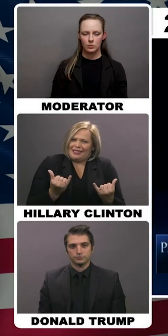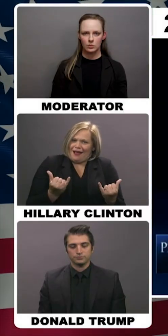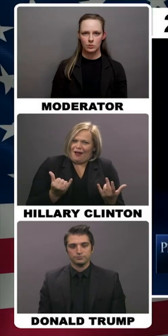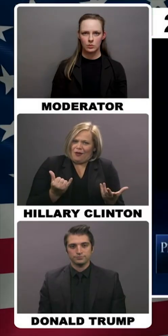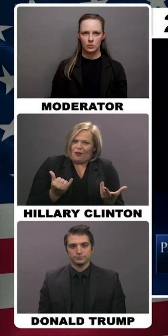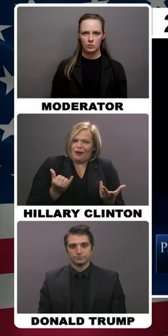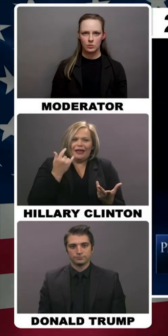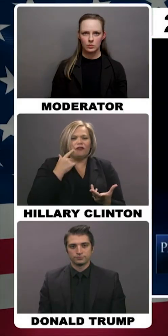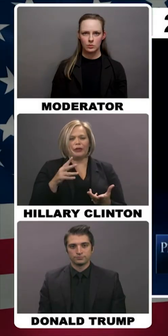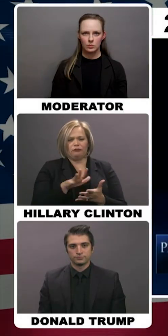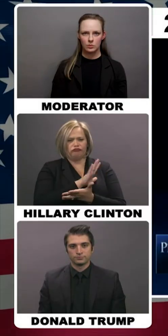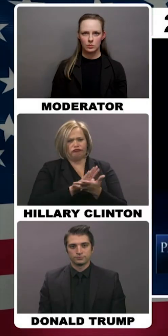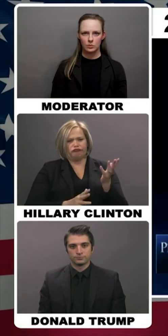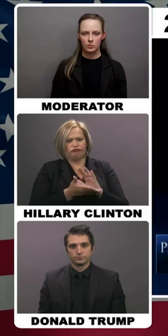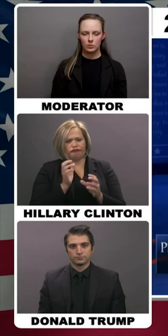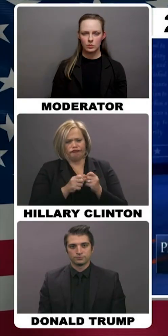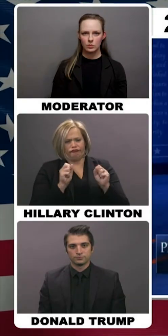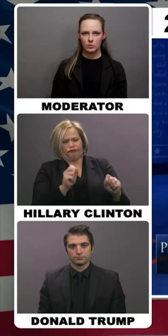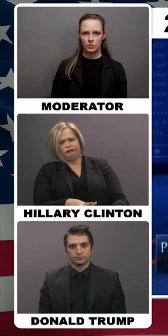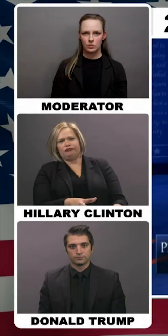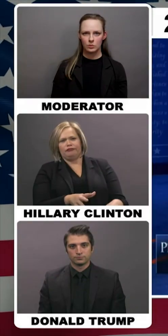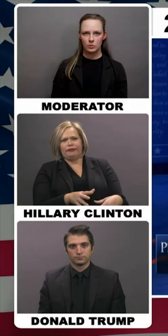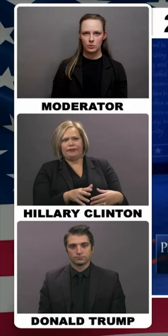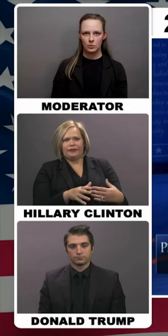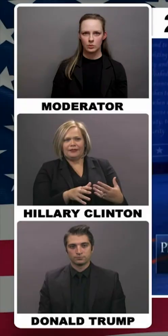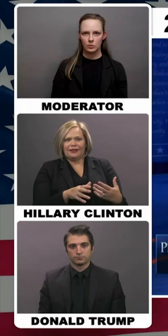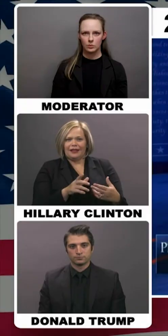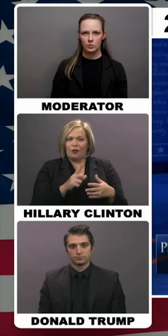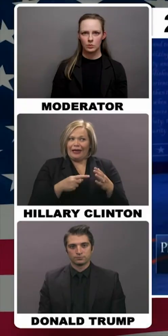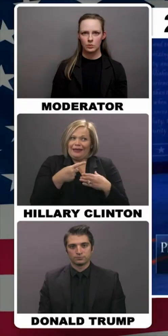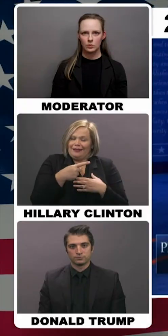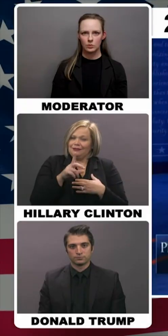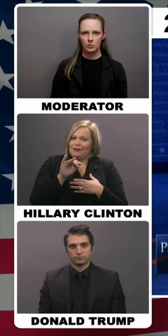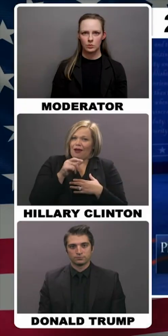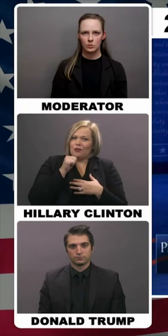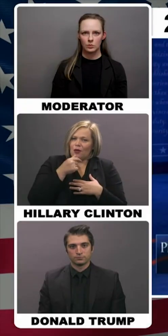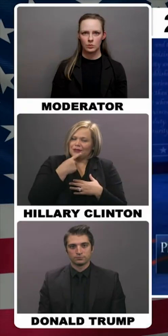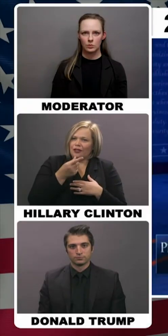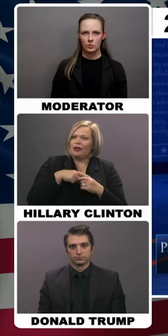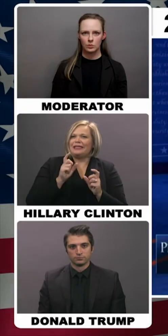and throw it away, what Donald's not telling you is we just turn it back to the insurance companies the way it used to be.